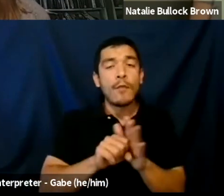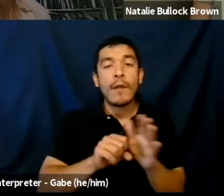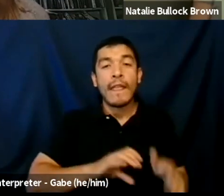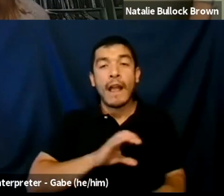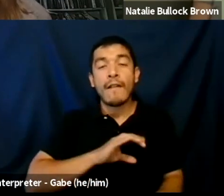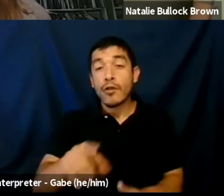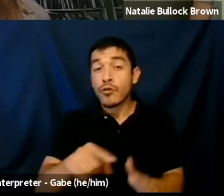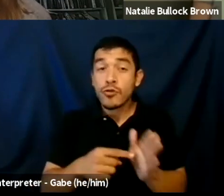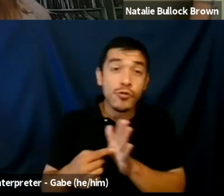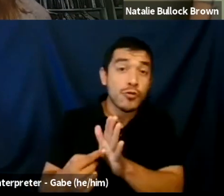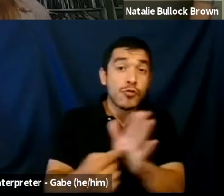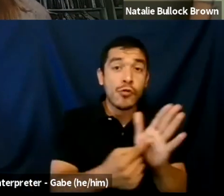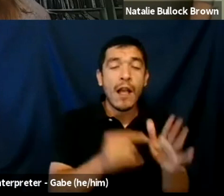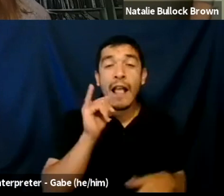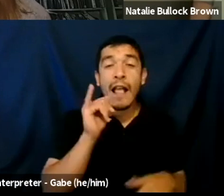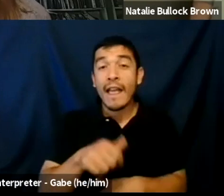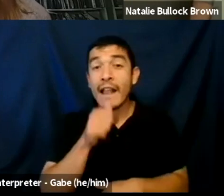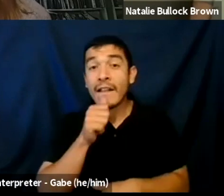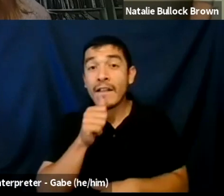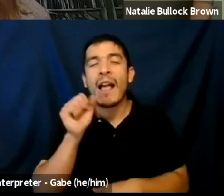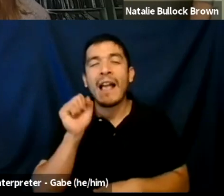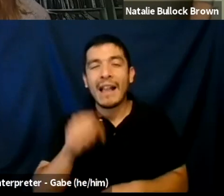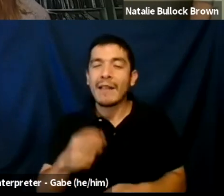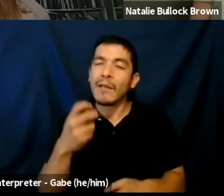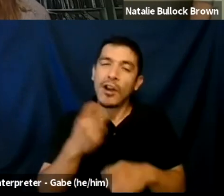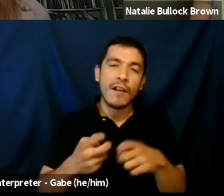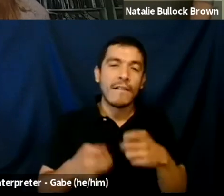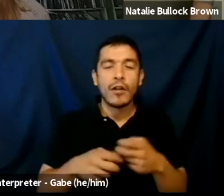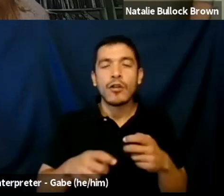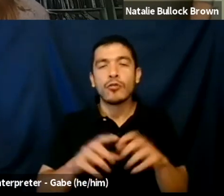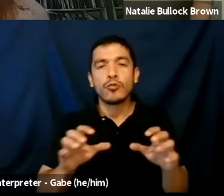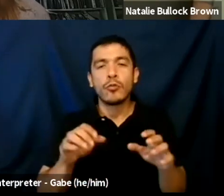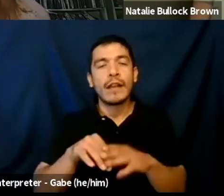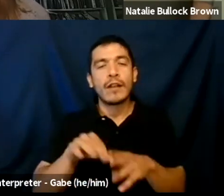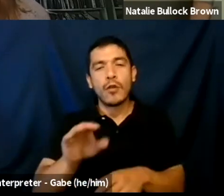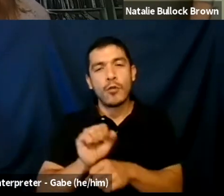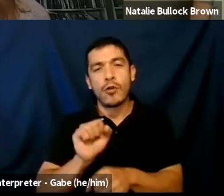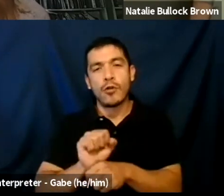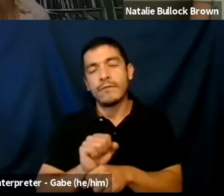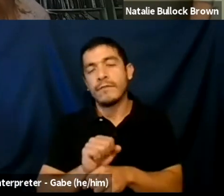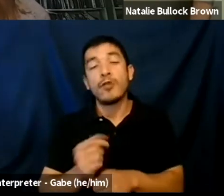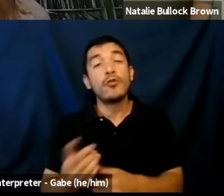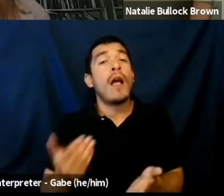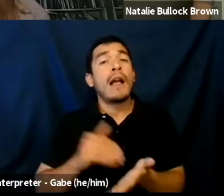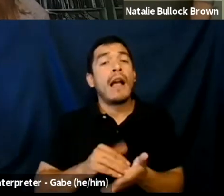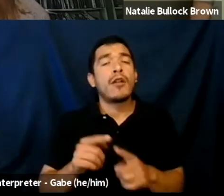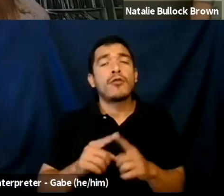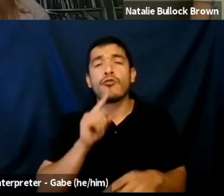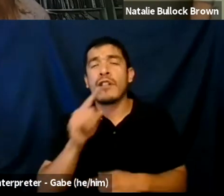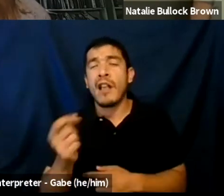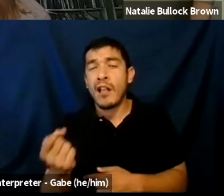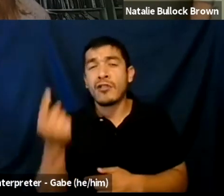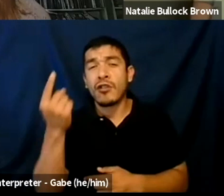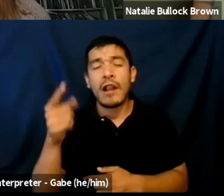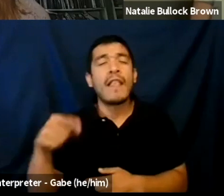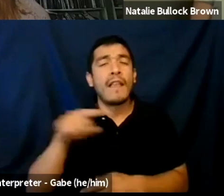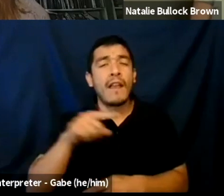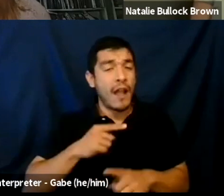that kind of anonymization can be quite difficult to do. So, again, to really acknowledge that there are differences,